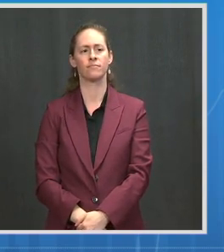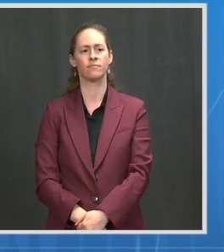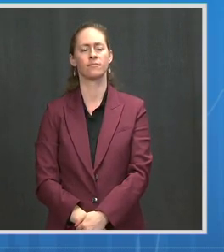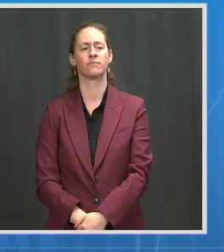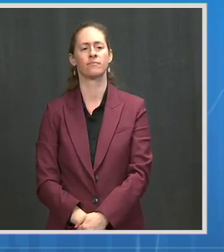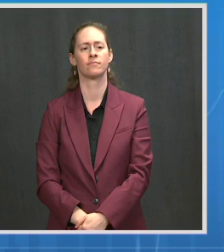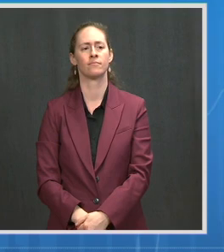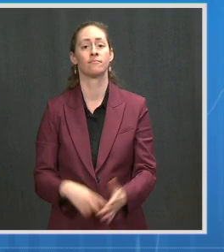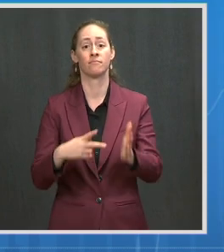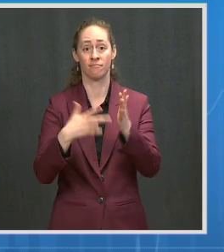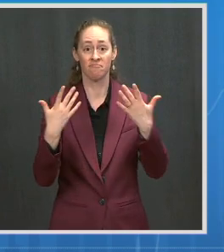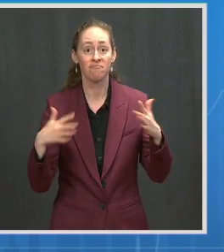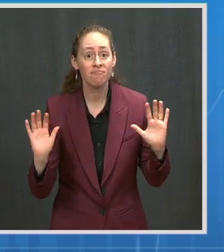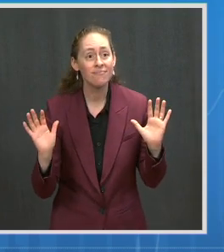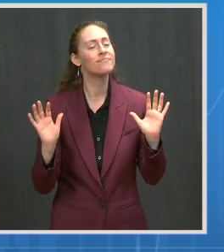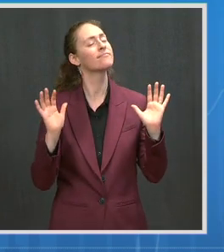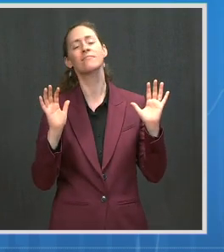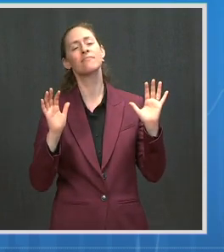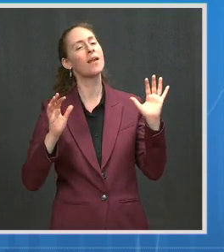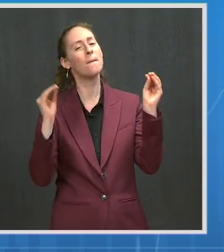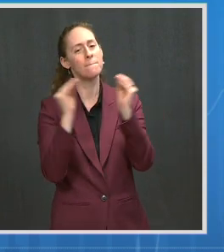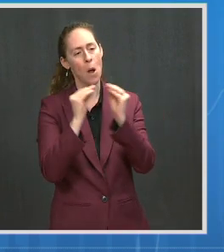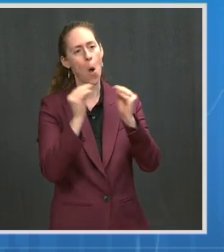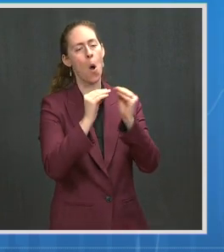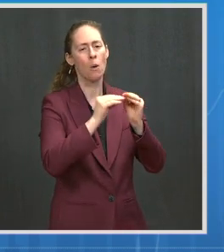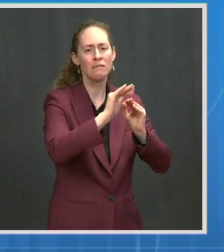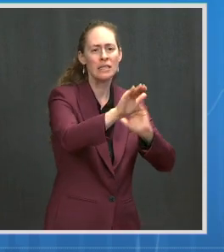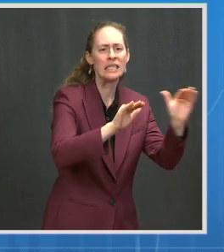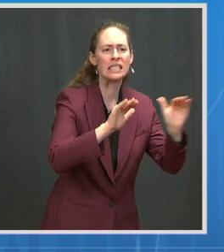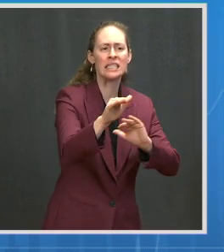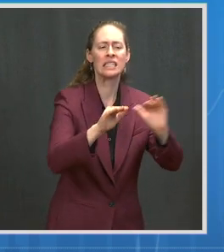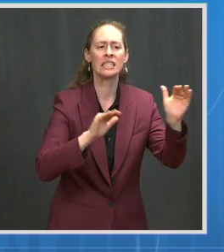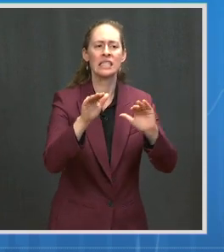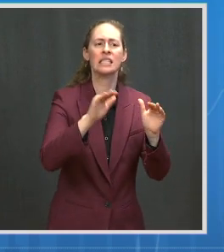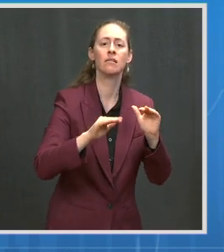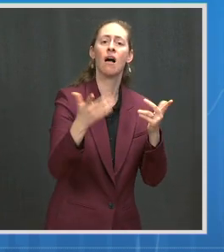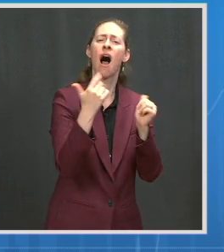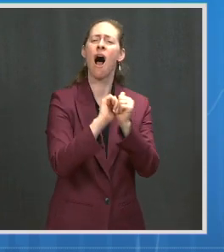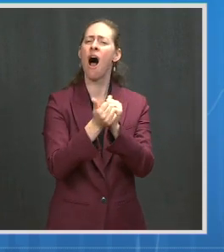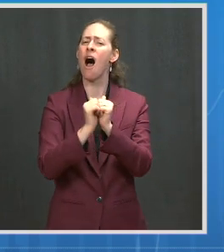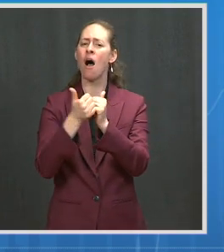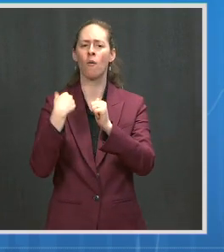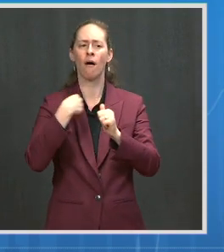we have to make sure we reach everyone in this phase. We're taking important steps to advance on equity.